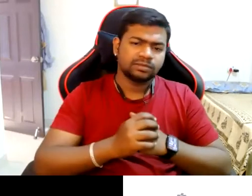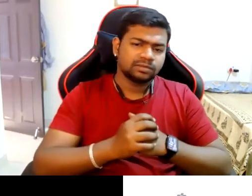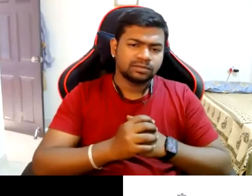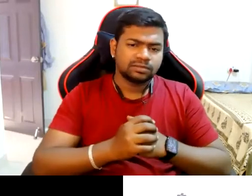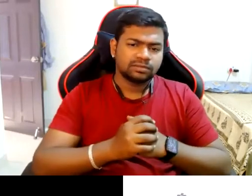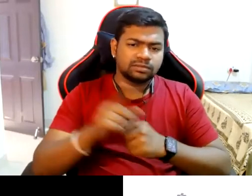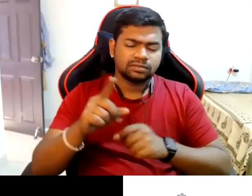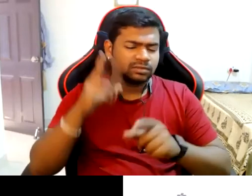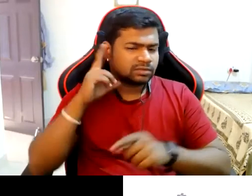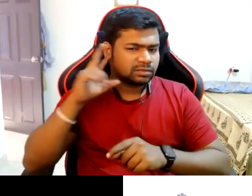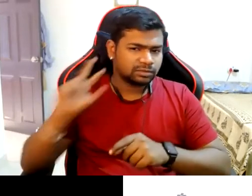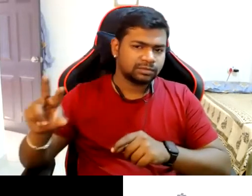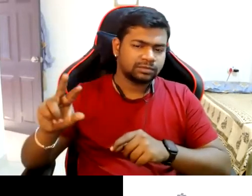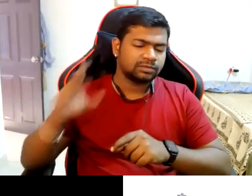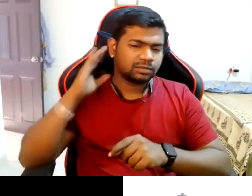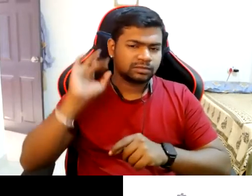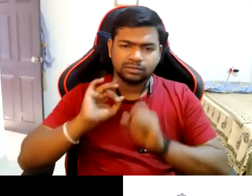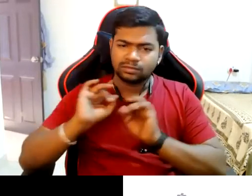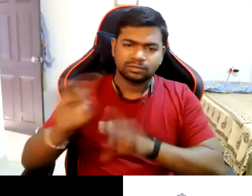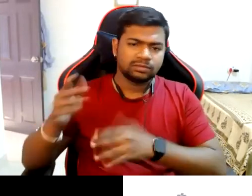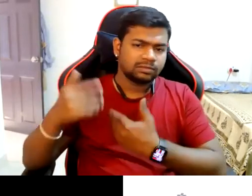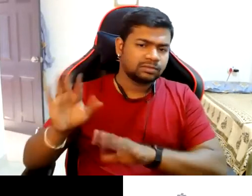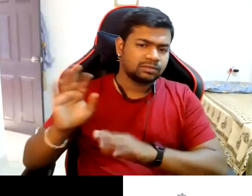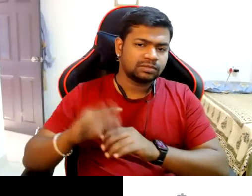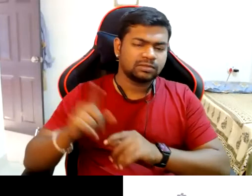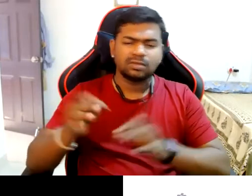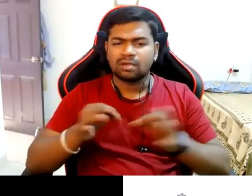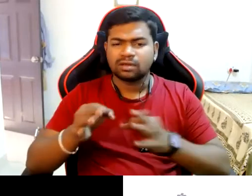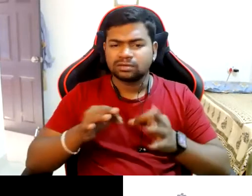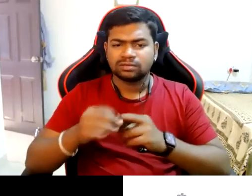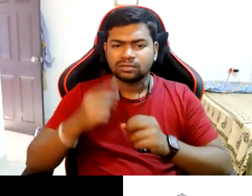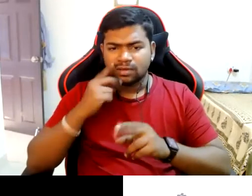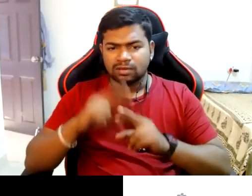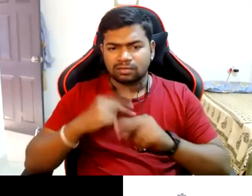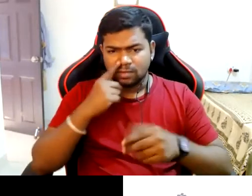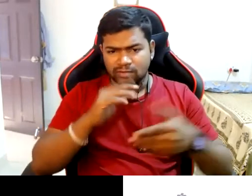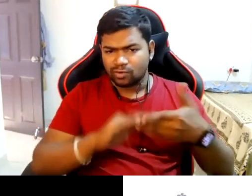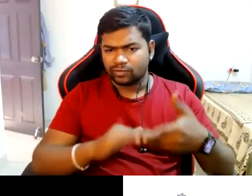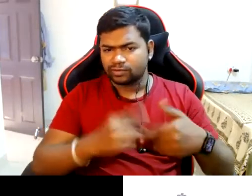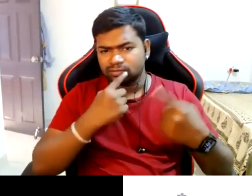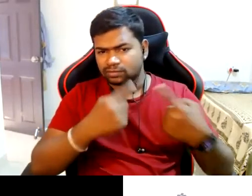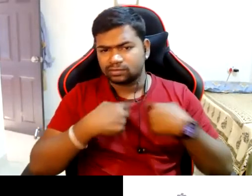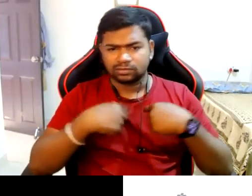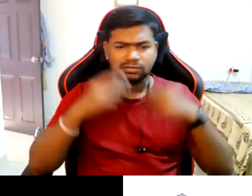For example the other days. If my wife says something and just switch off my